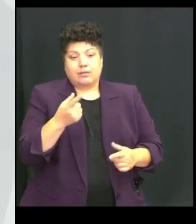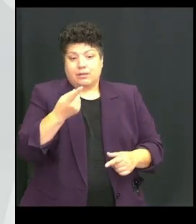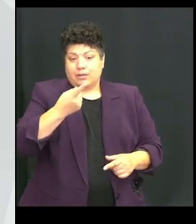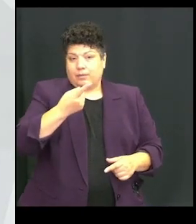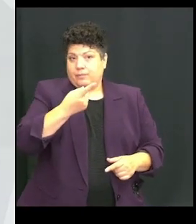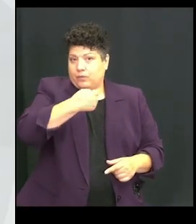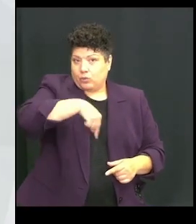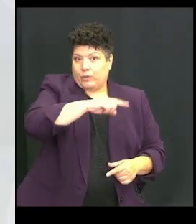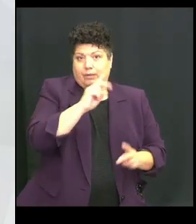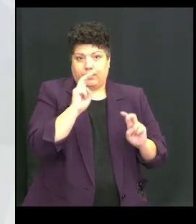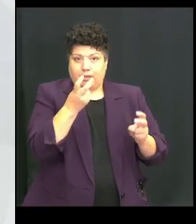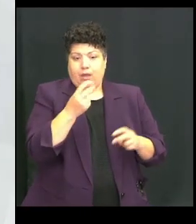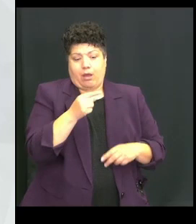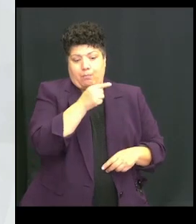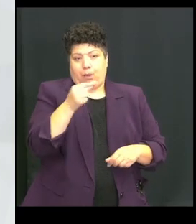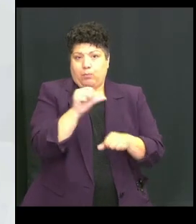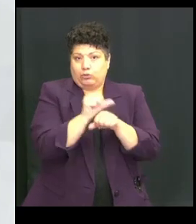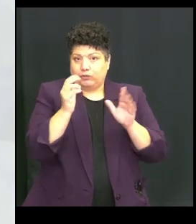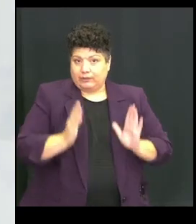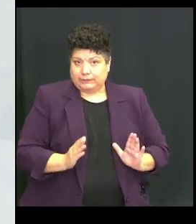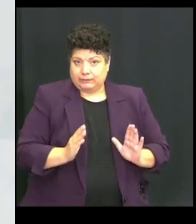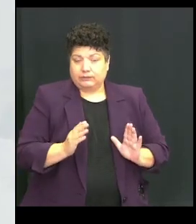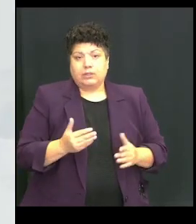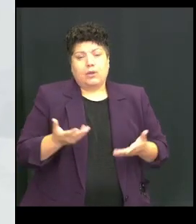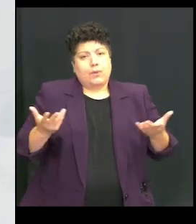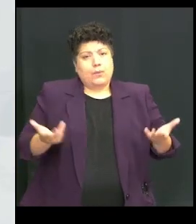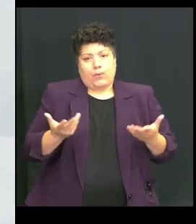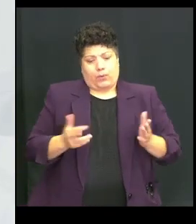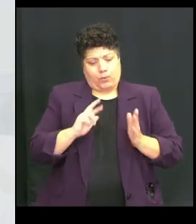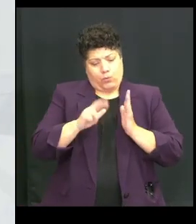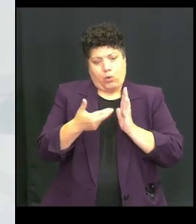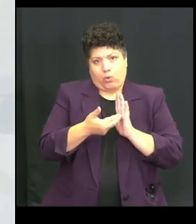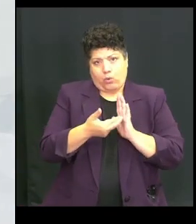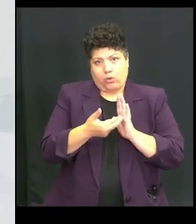we're the public servants. What role do you think public servants actually have in managing